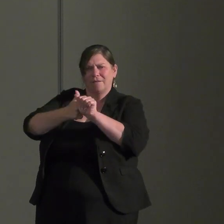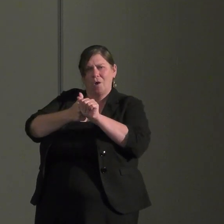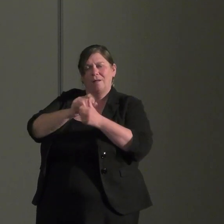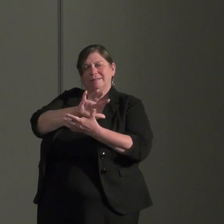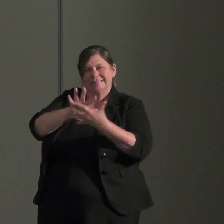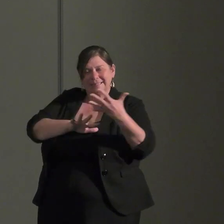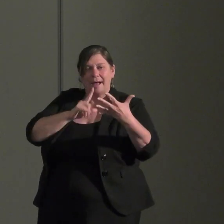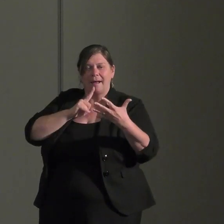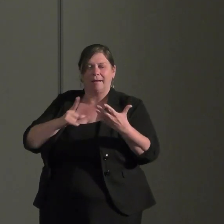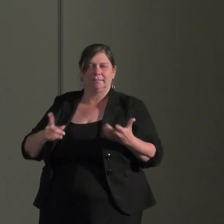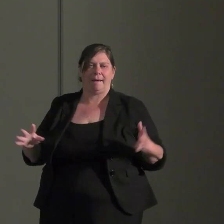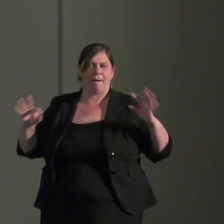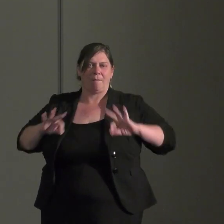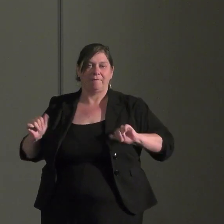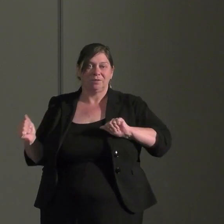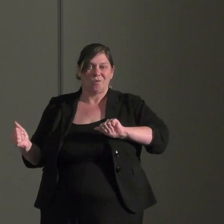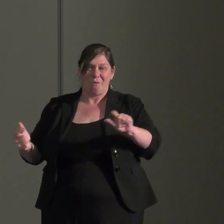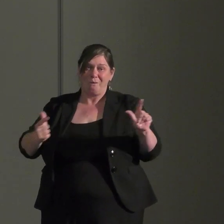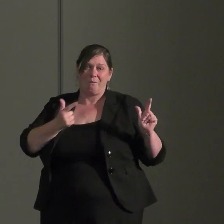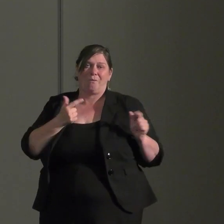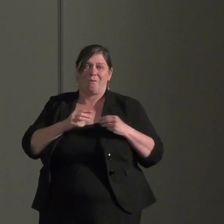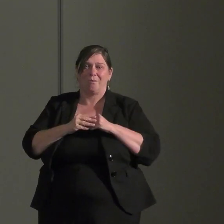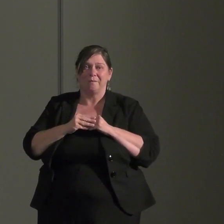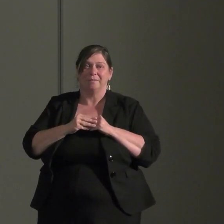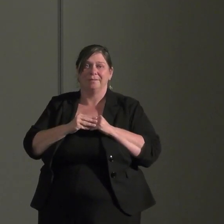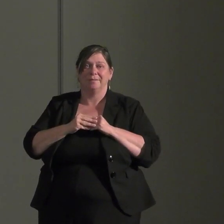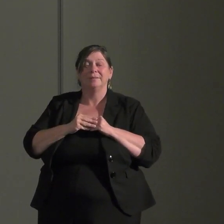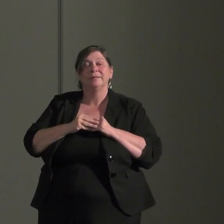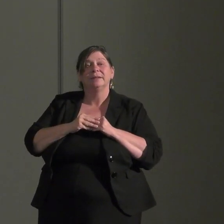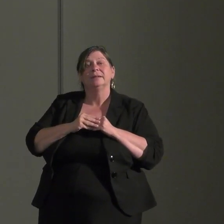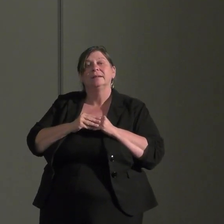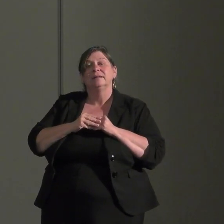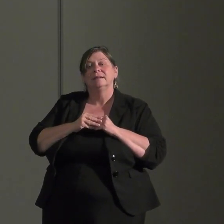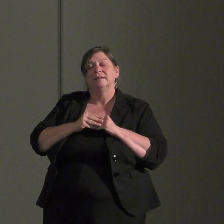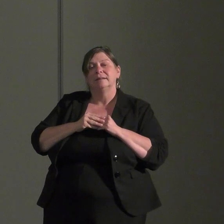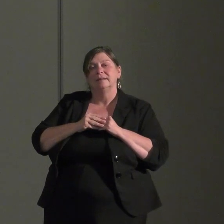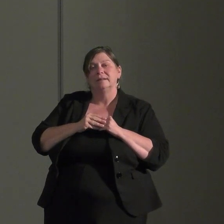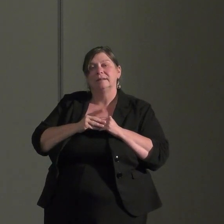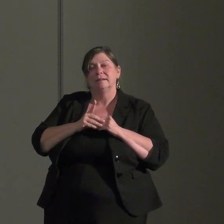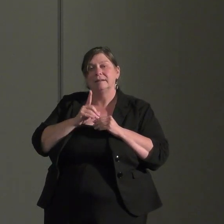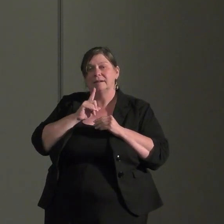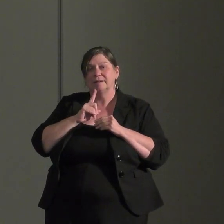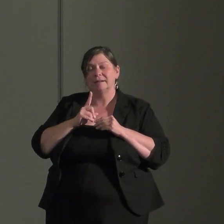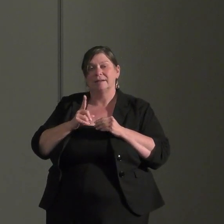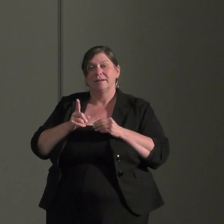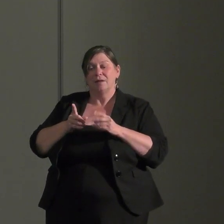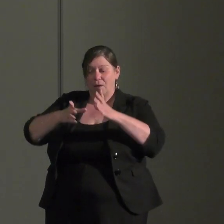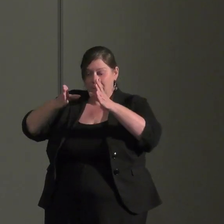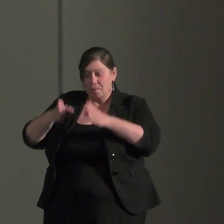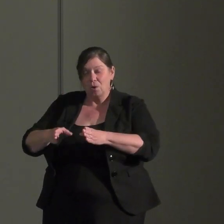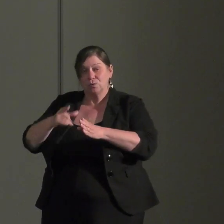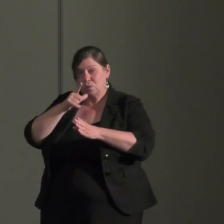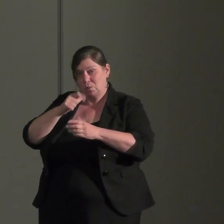for everybody. And it is either the individual that is living currently with a disability. It